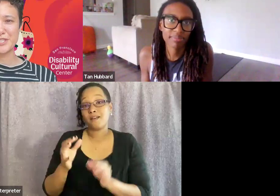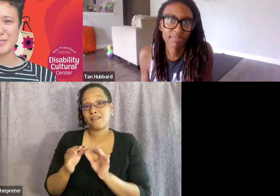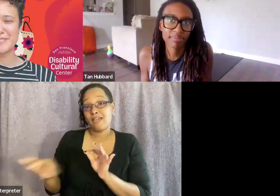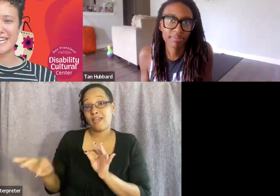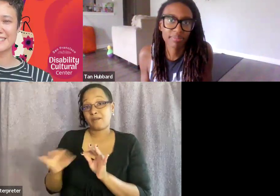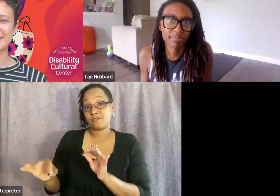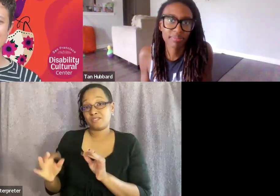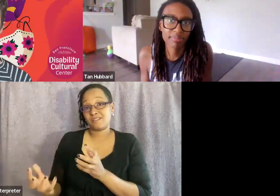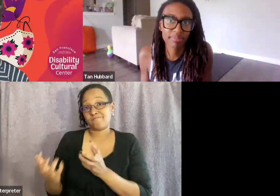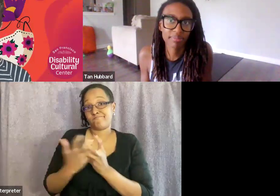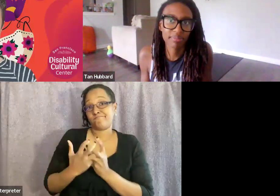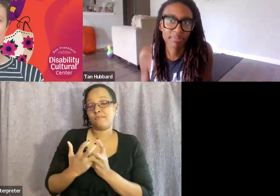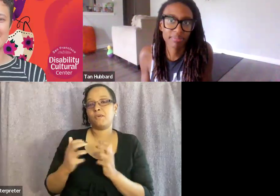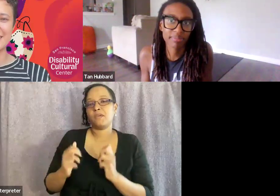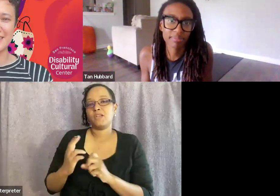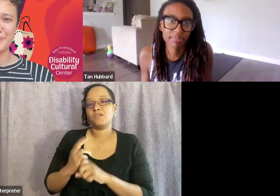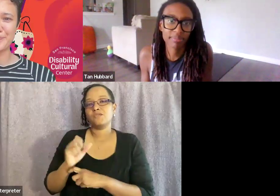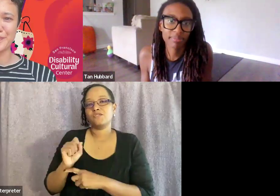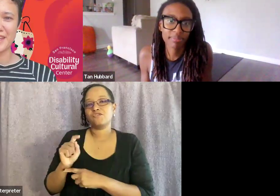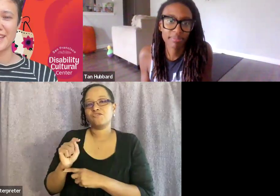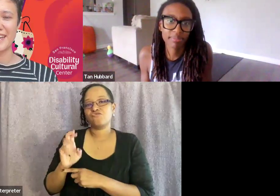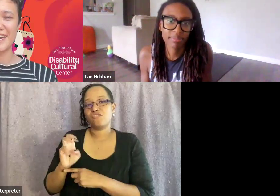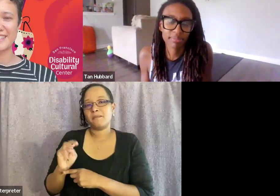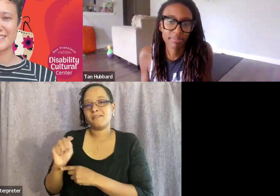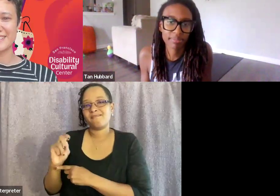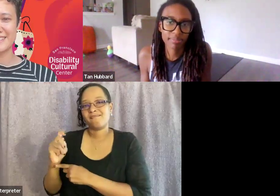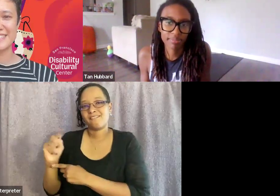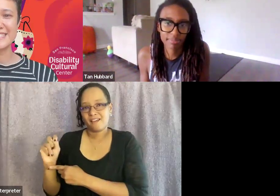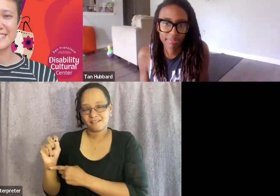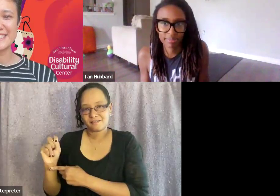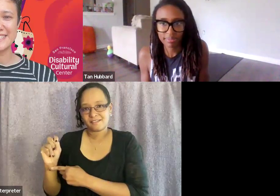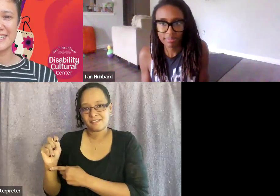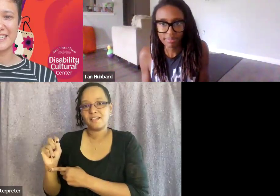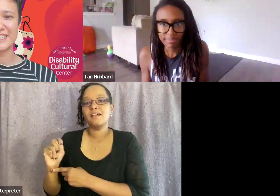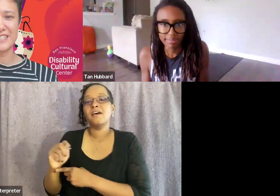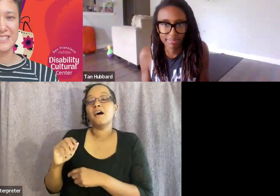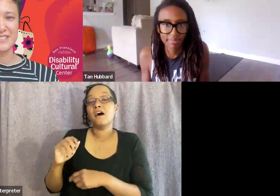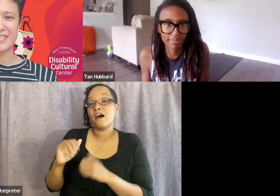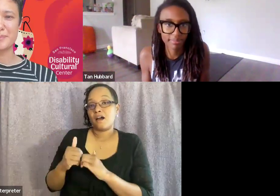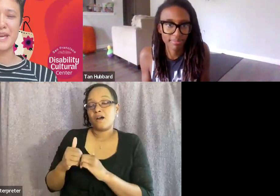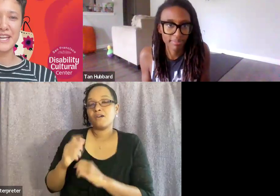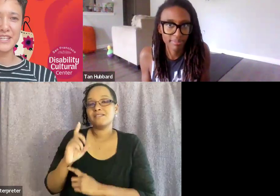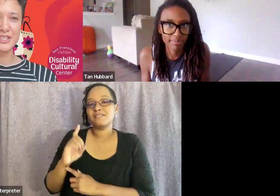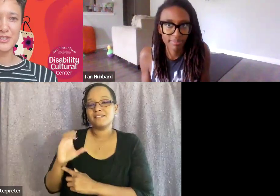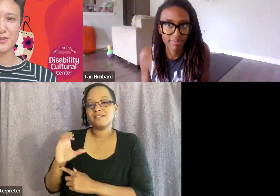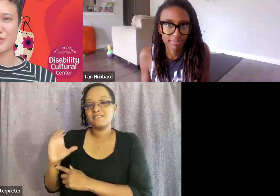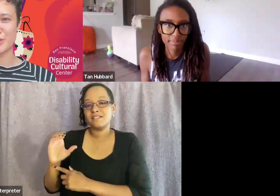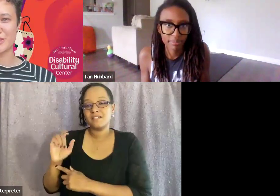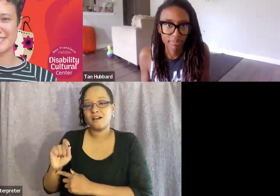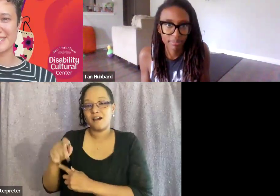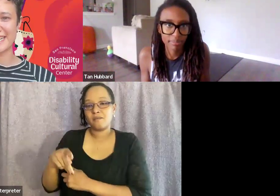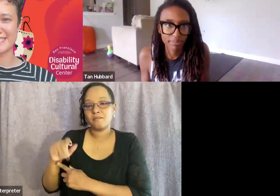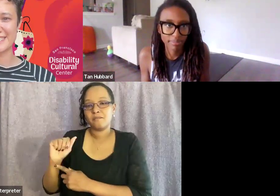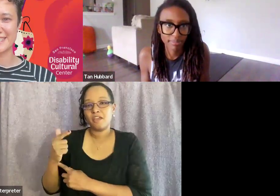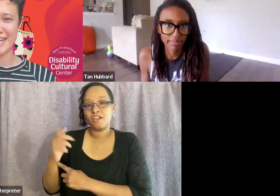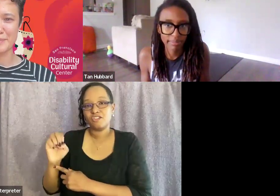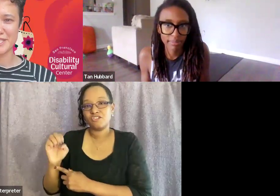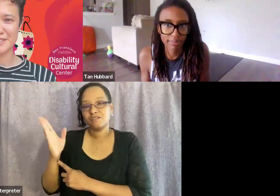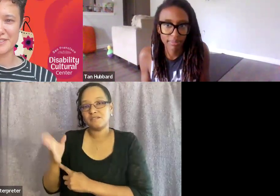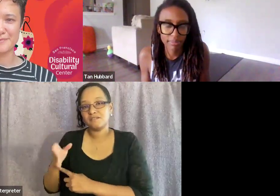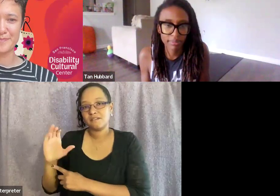from stream text, you can access them at DCC.page/ captions.